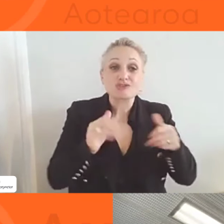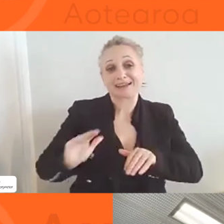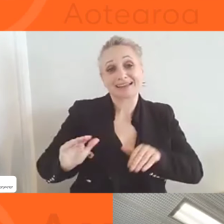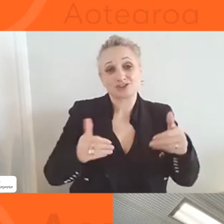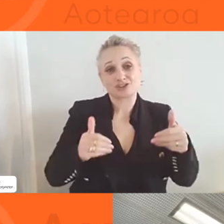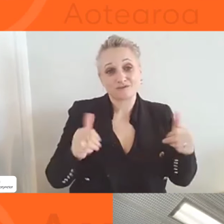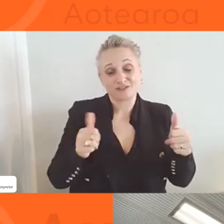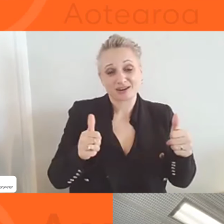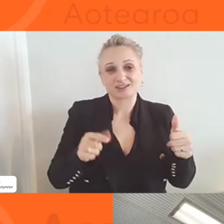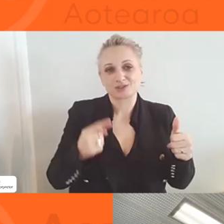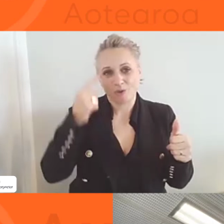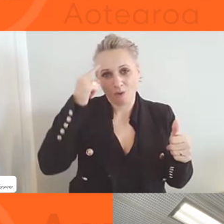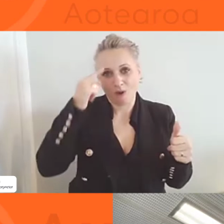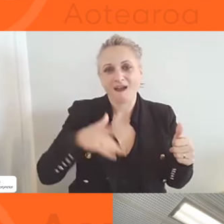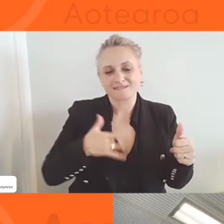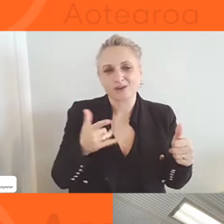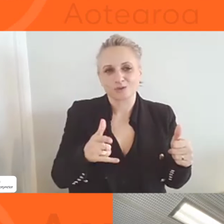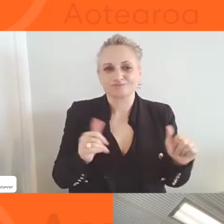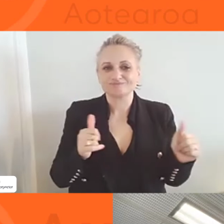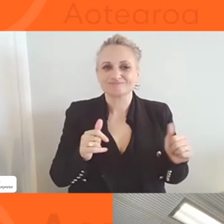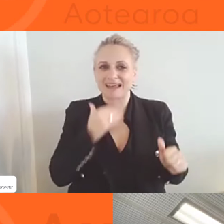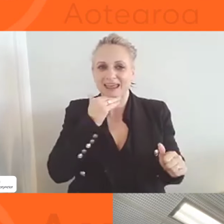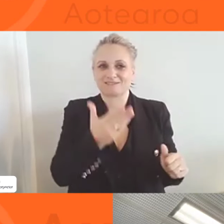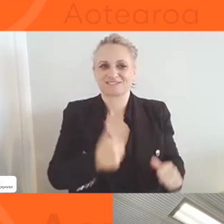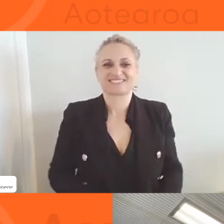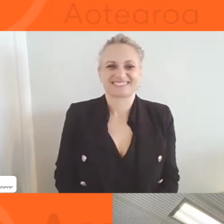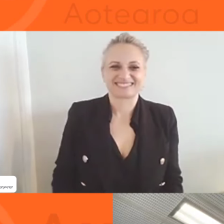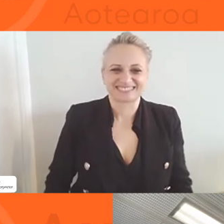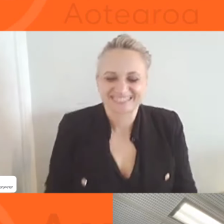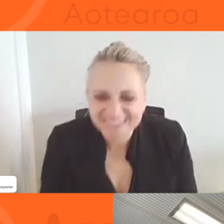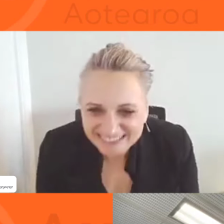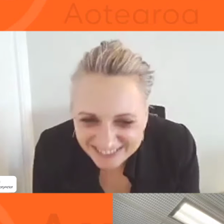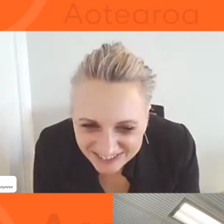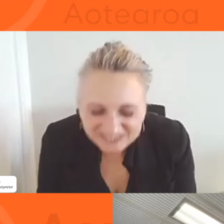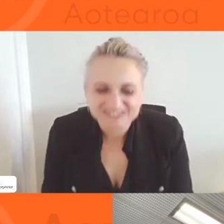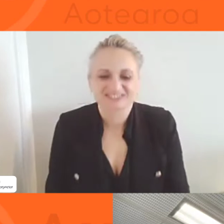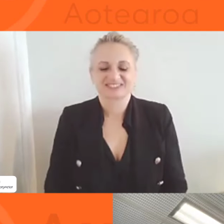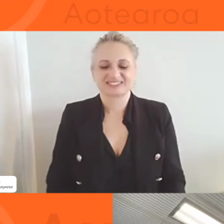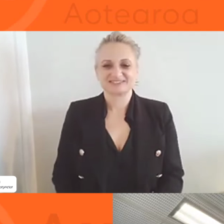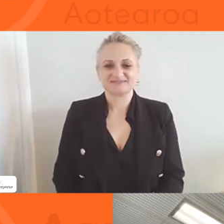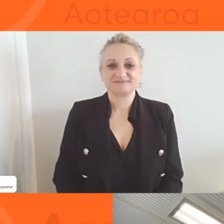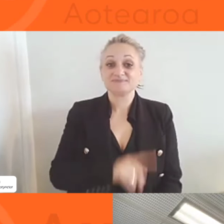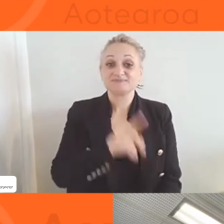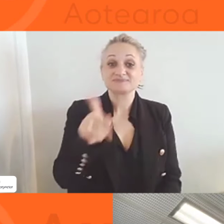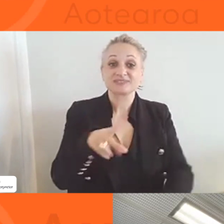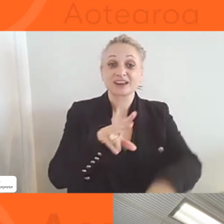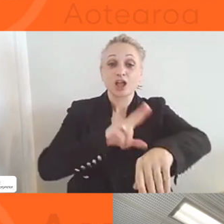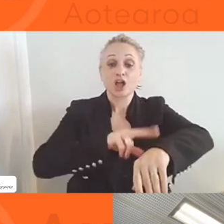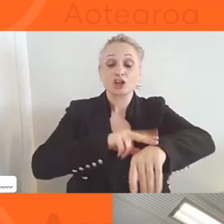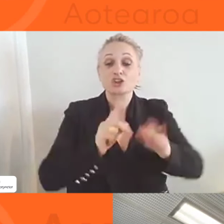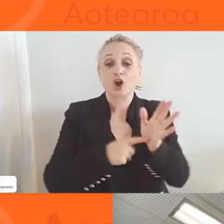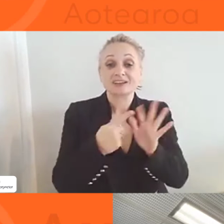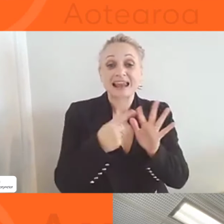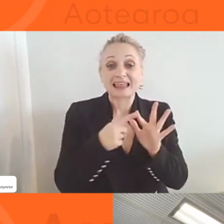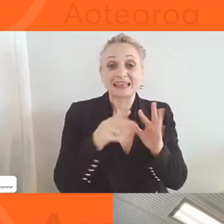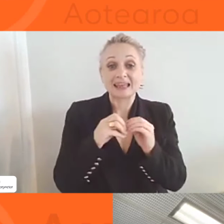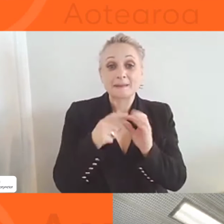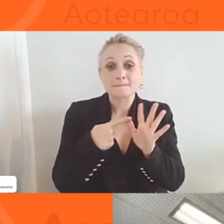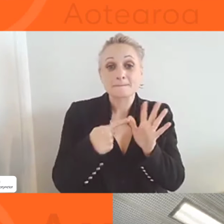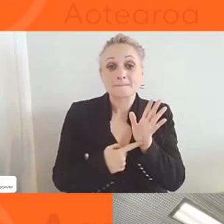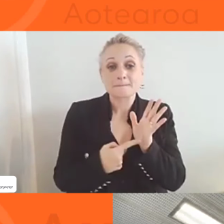the project I'm involved in. Thank you. Dr Lee isn't it, Lee Beattie,